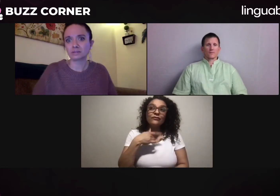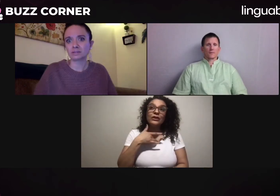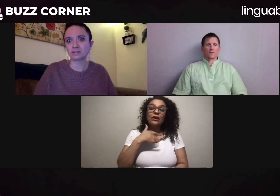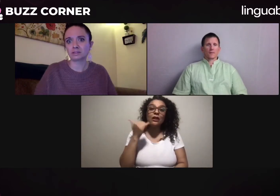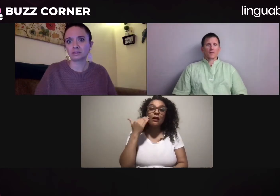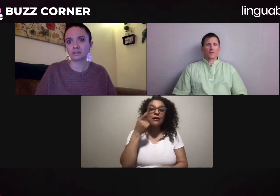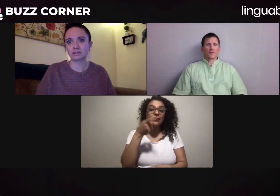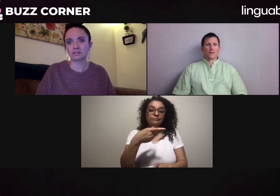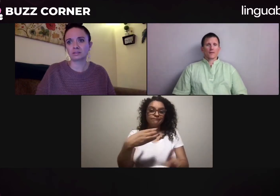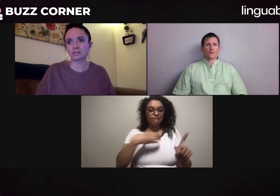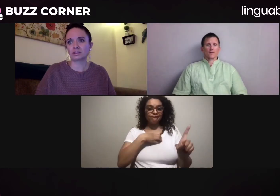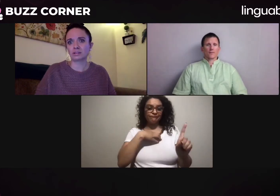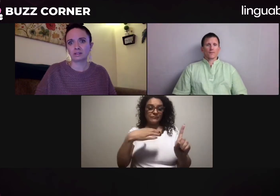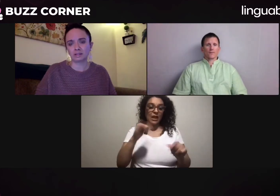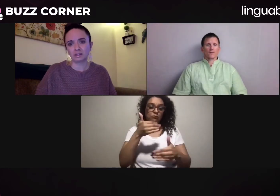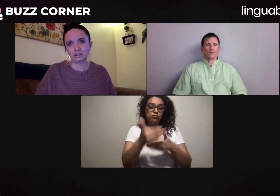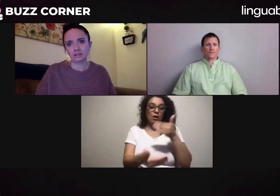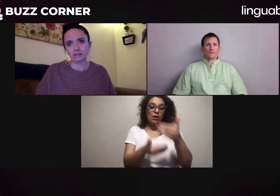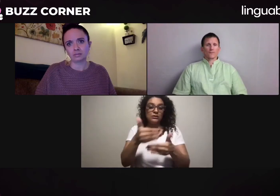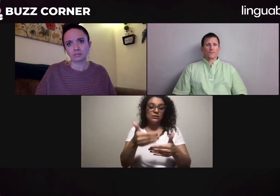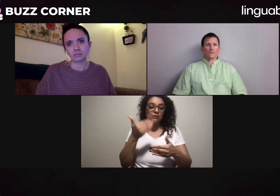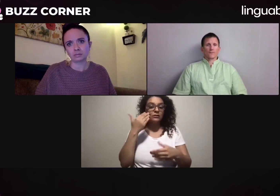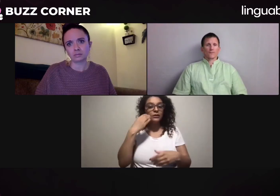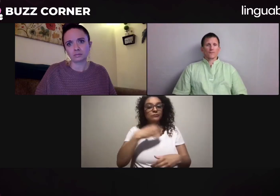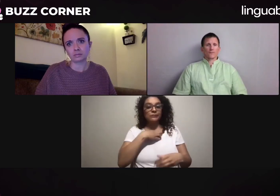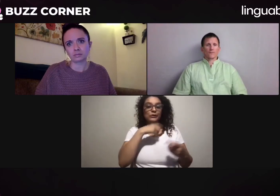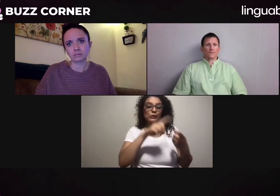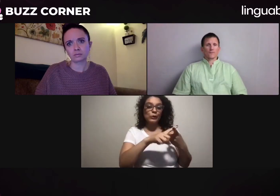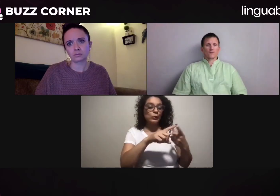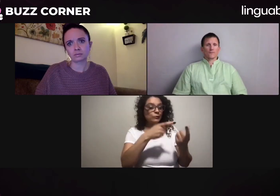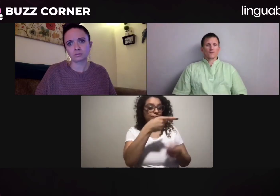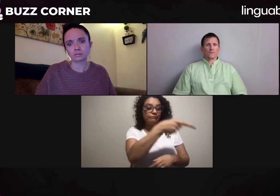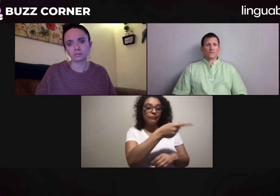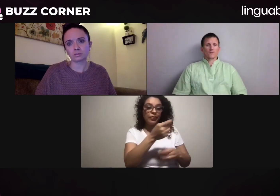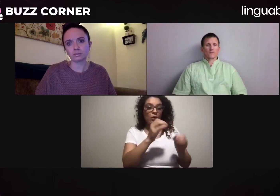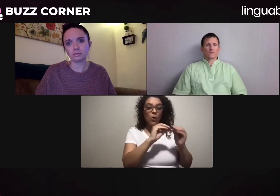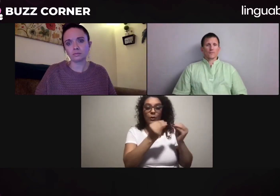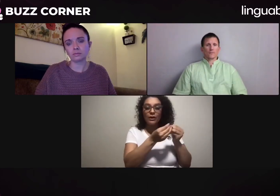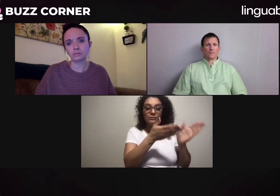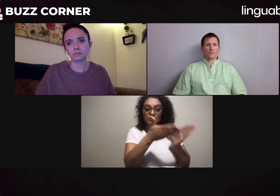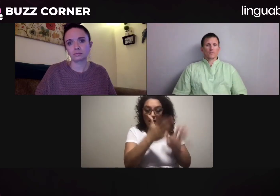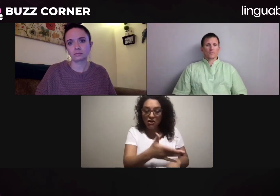Yeah, you know, looking at the complaint process, whether it's complaining to the organization planner